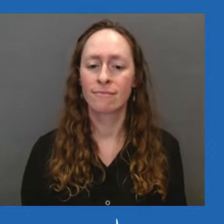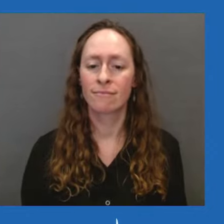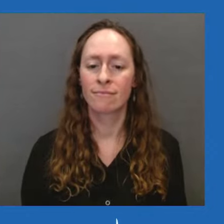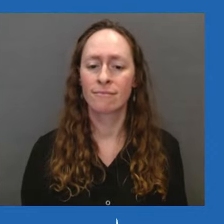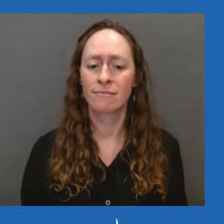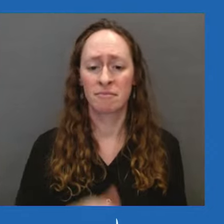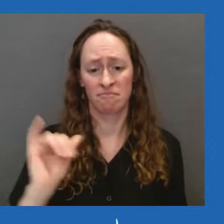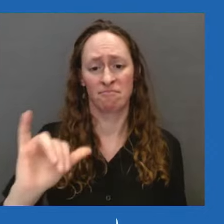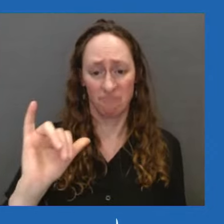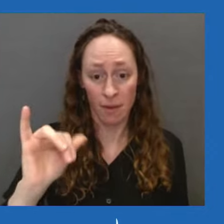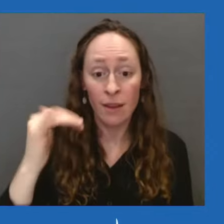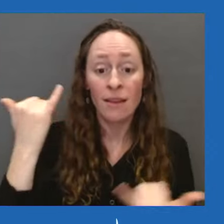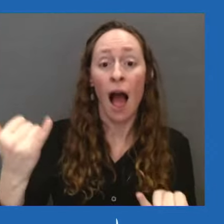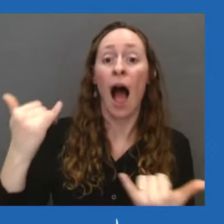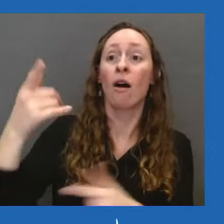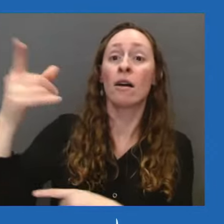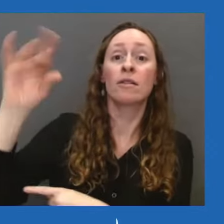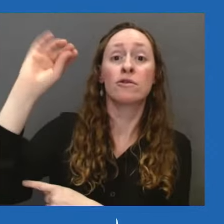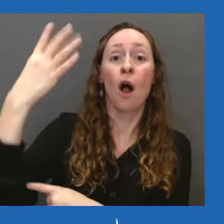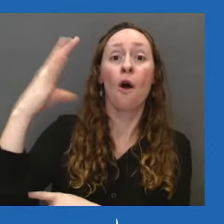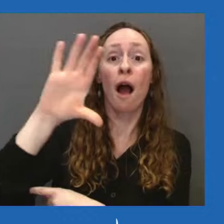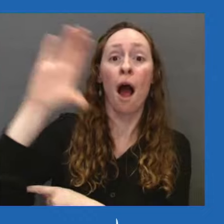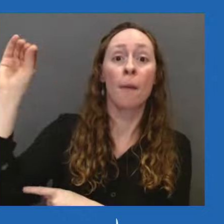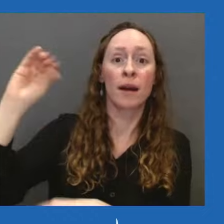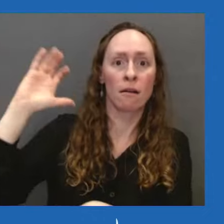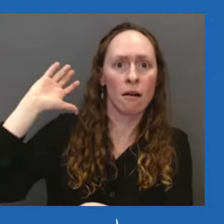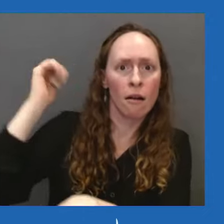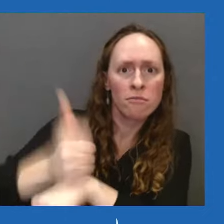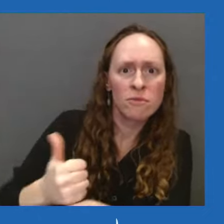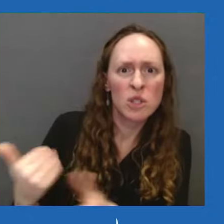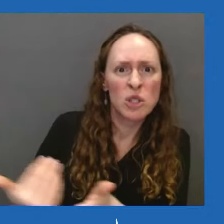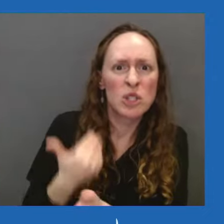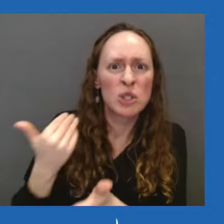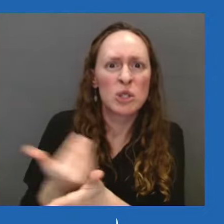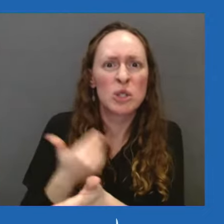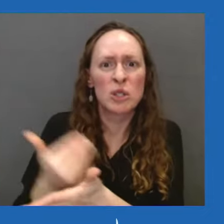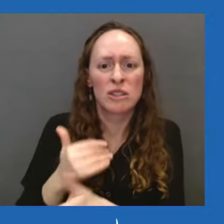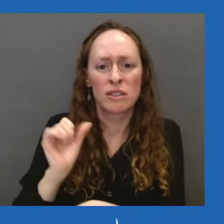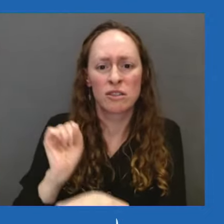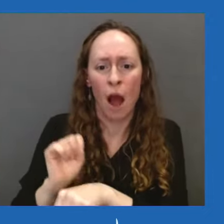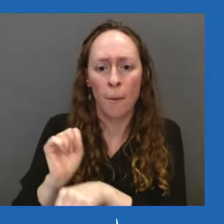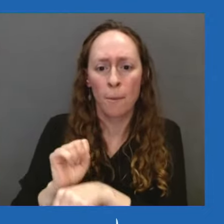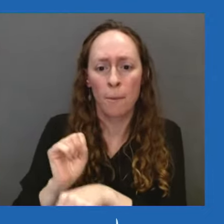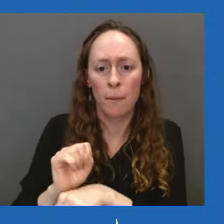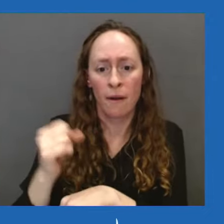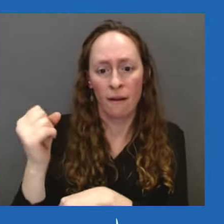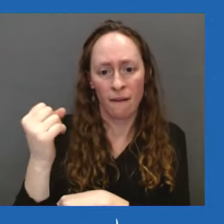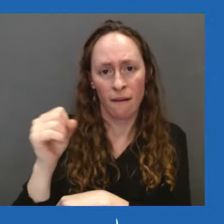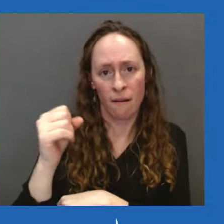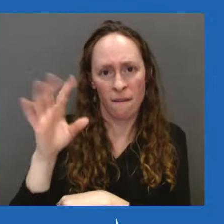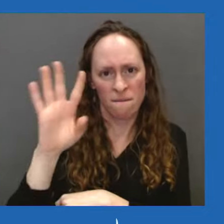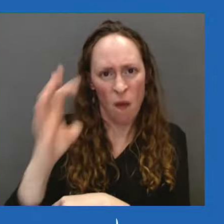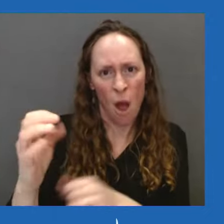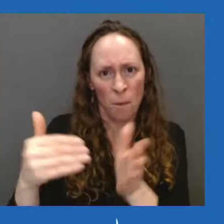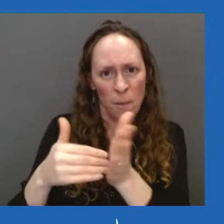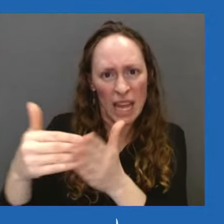here in Colorado, creating fi- -- for 56,000 homes, create 250 good-paying jobs.